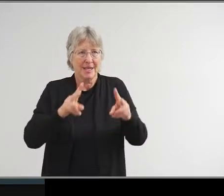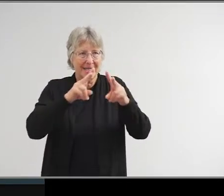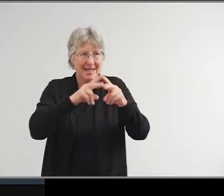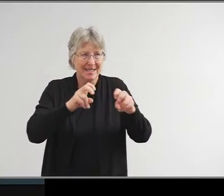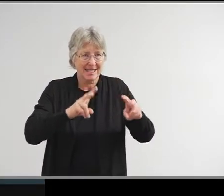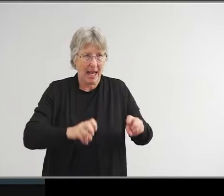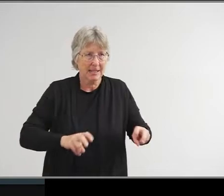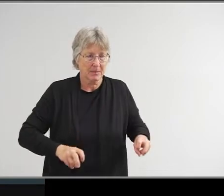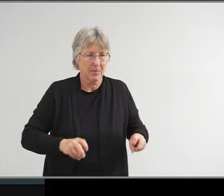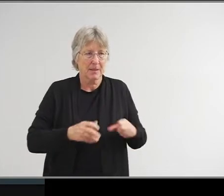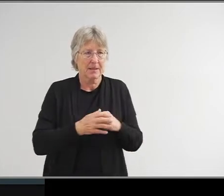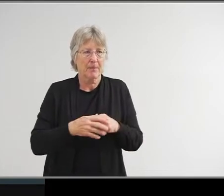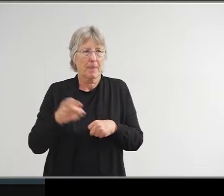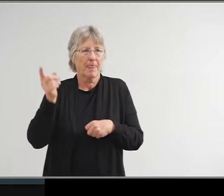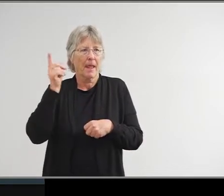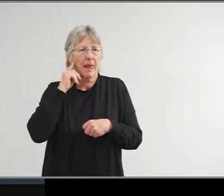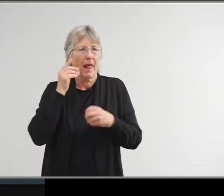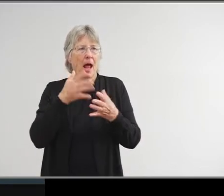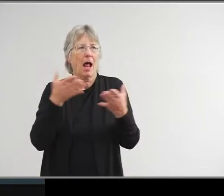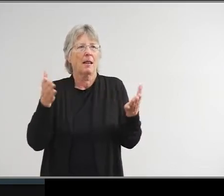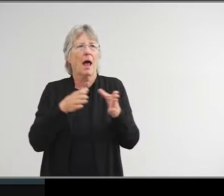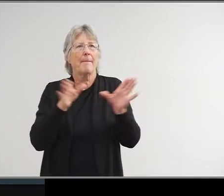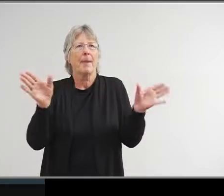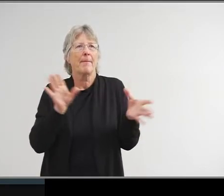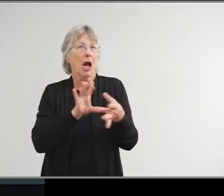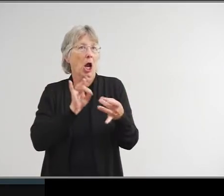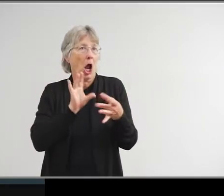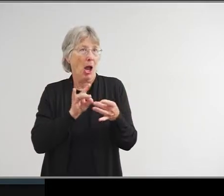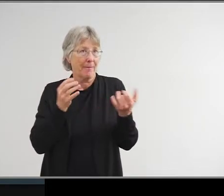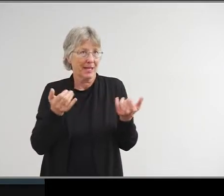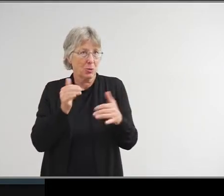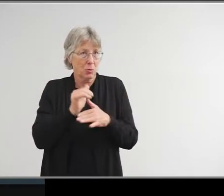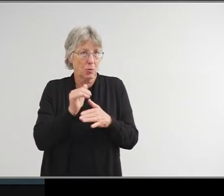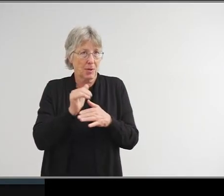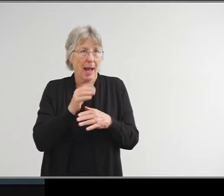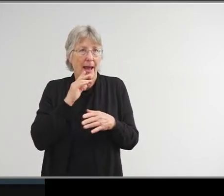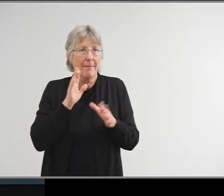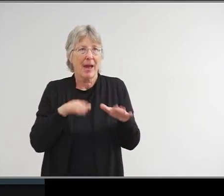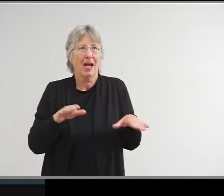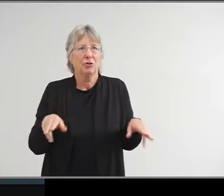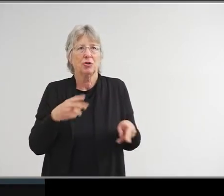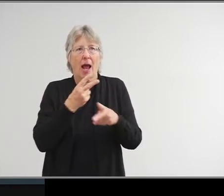So we've heard much public comment tonight about those childcare services and preschool,